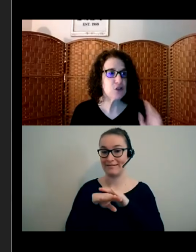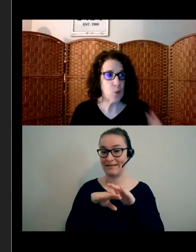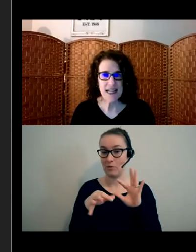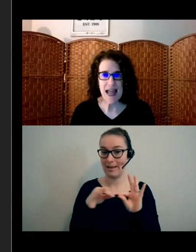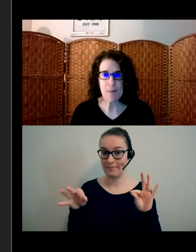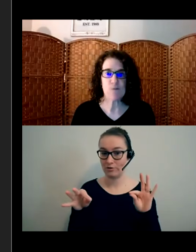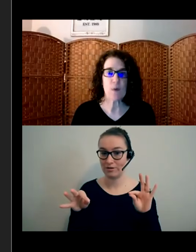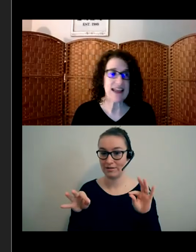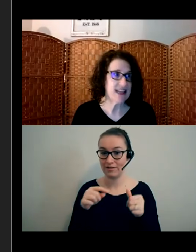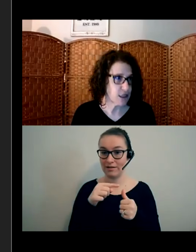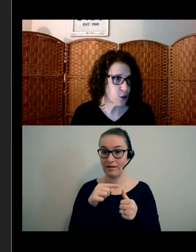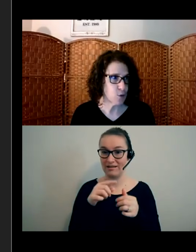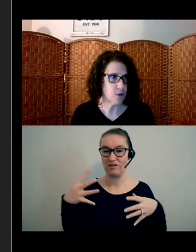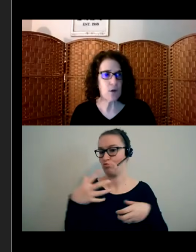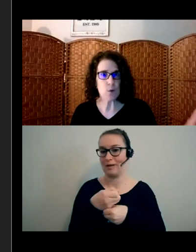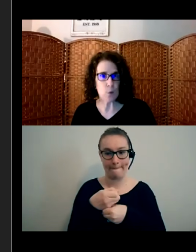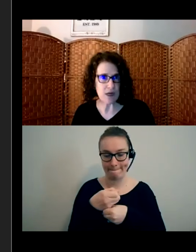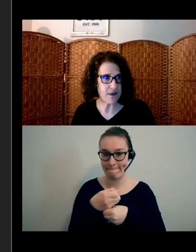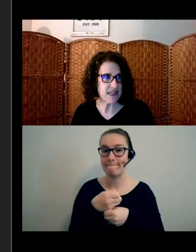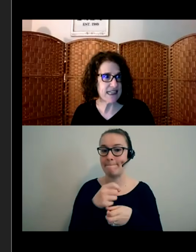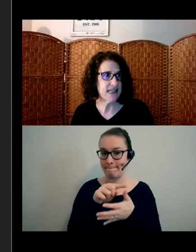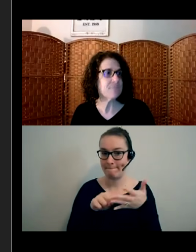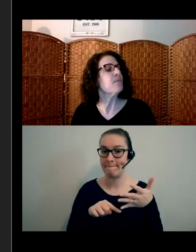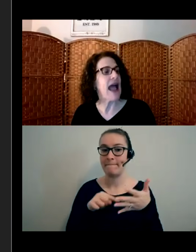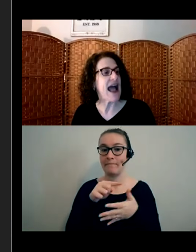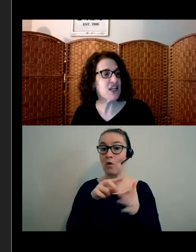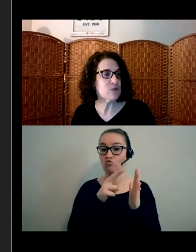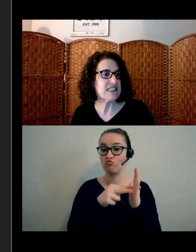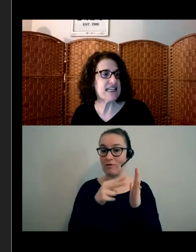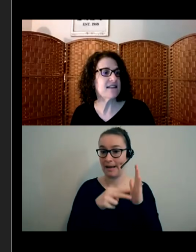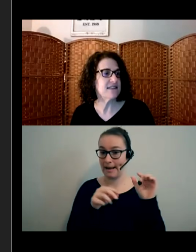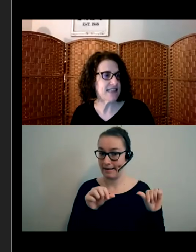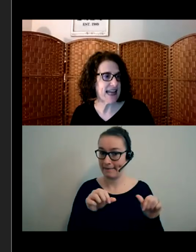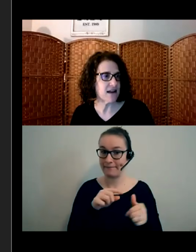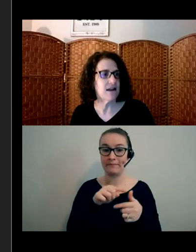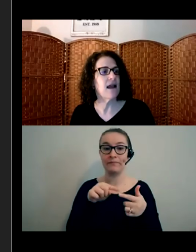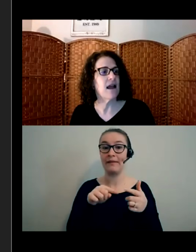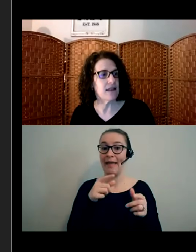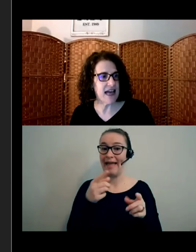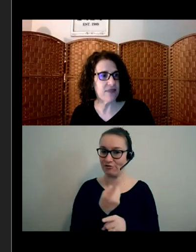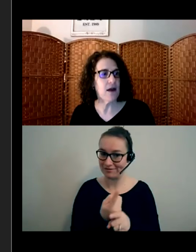Here's a recap of what they include -- readability. Accuracy. Sync. Length.